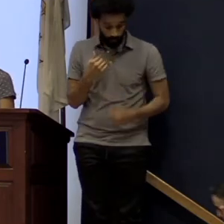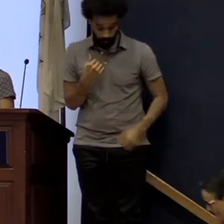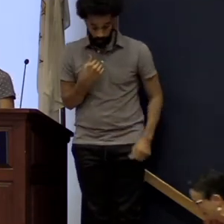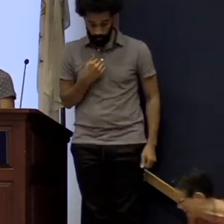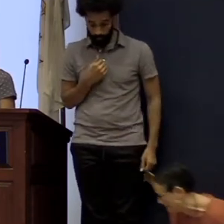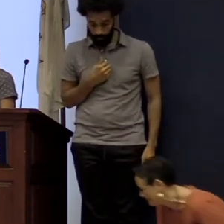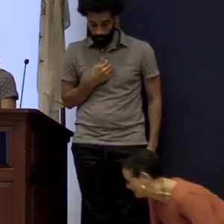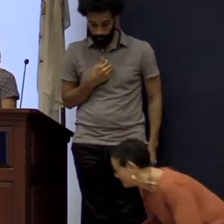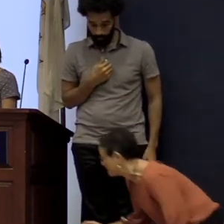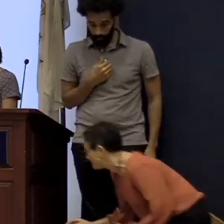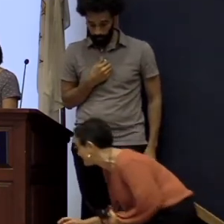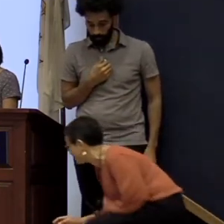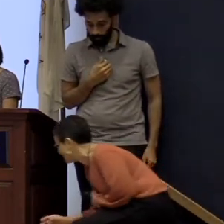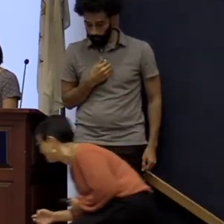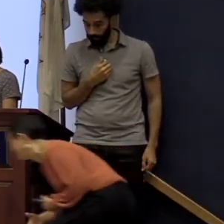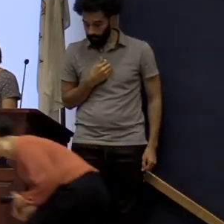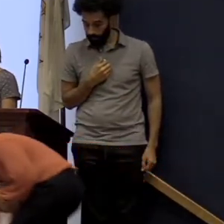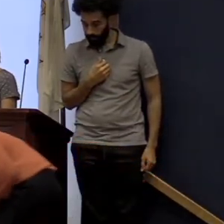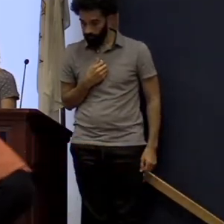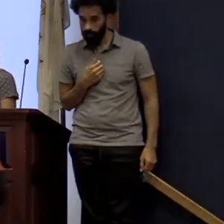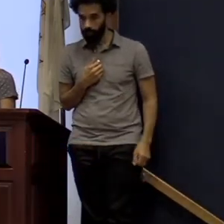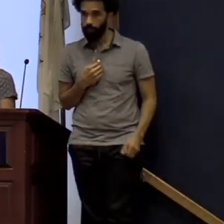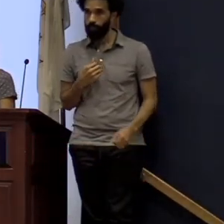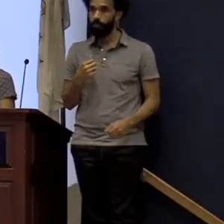That would be the very first thing that I will bring up with my students